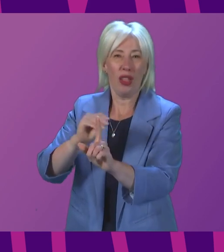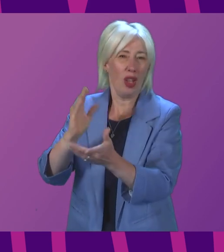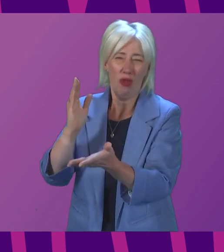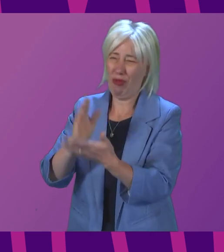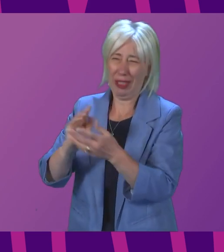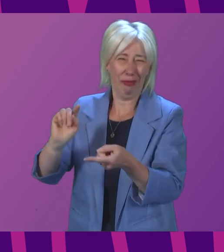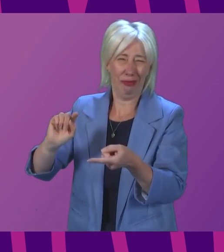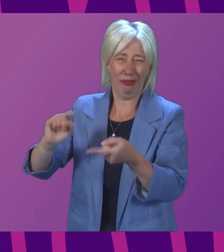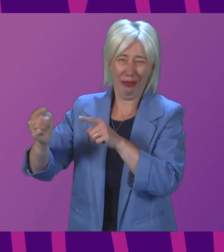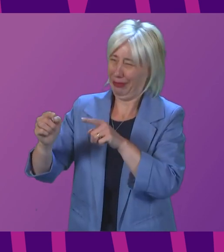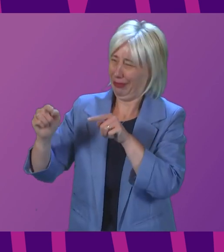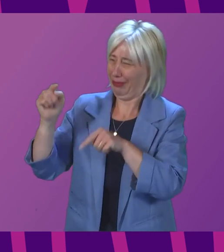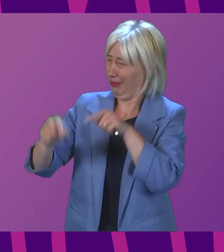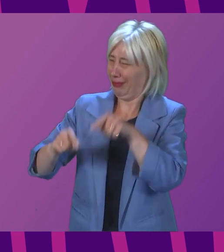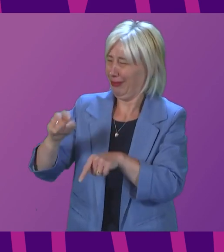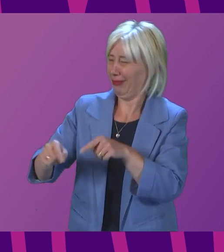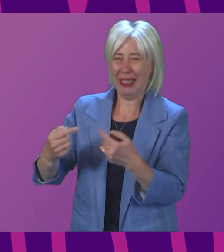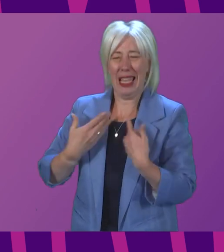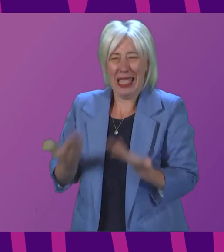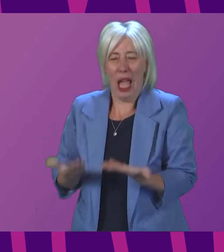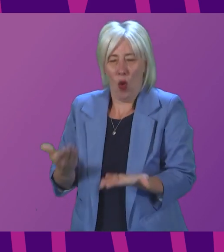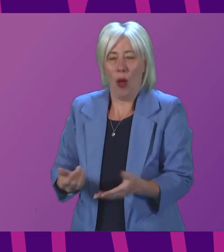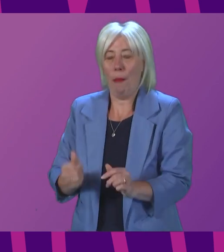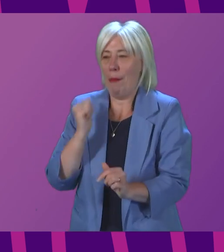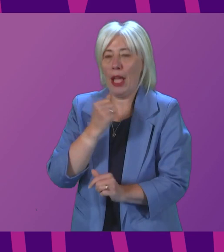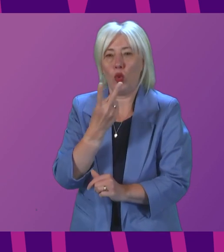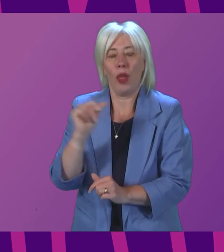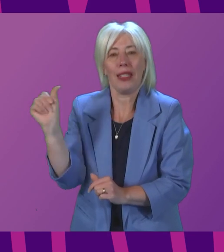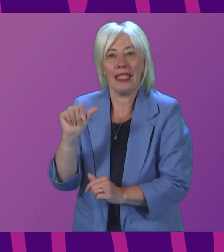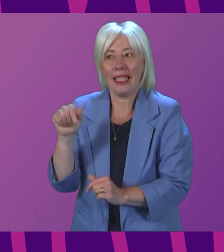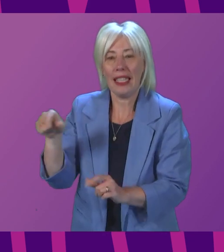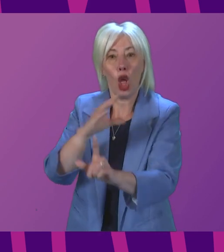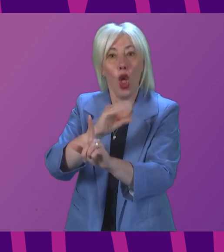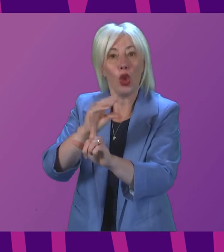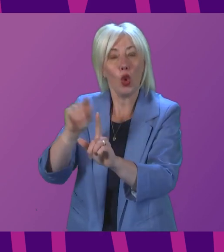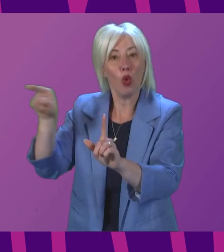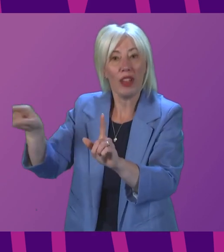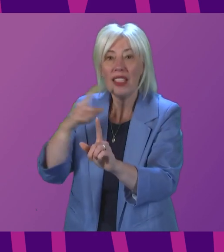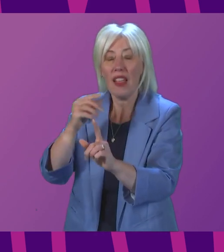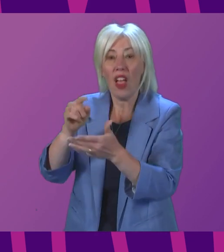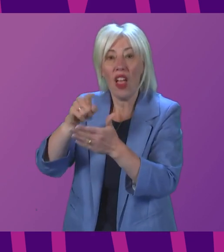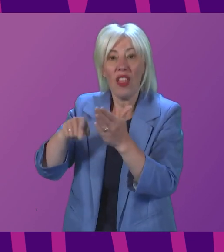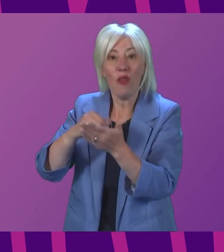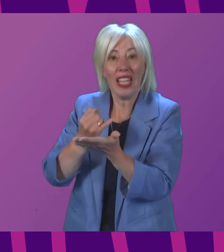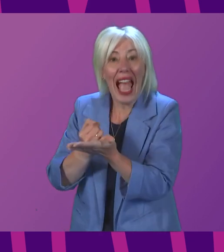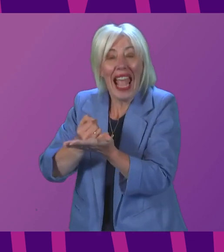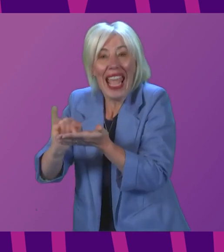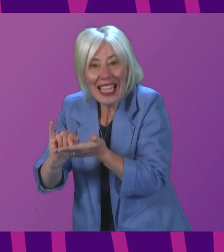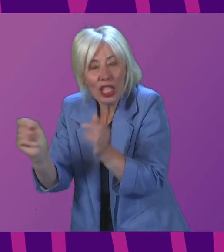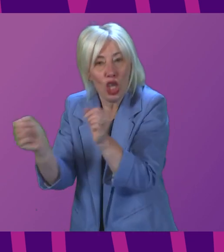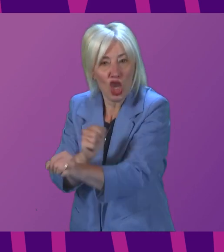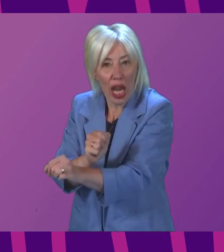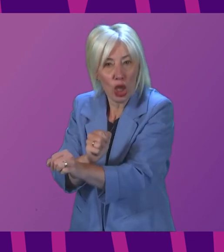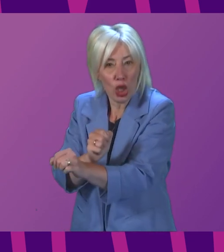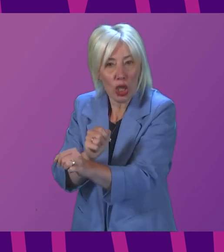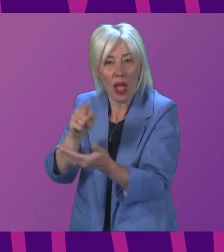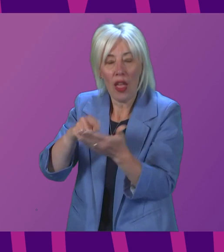It is because, when we did that in 2016, the Tories in this chamber voted against the change